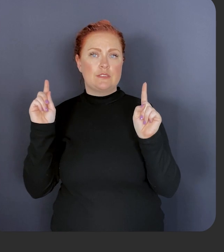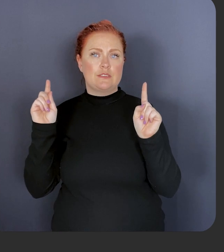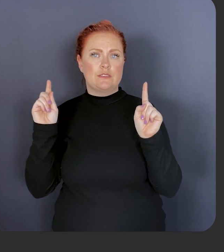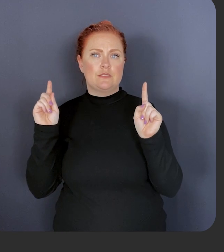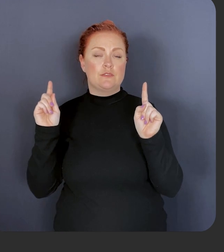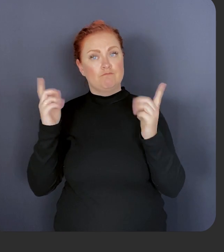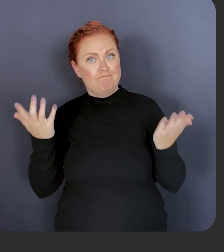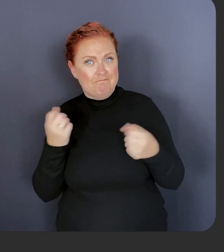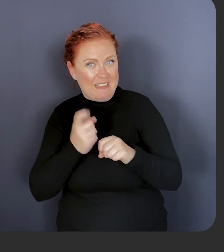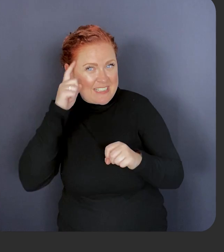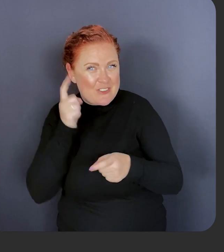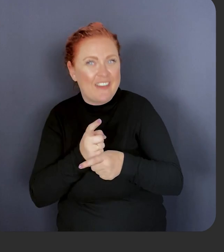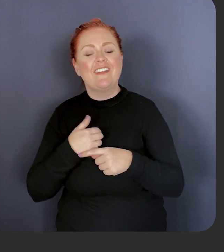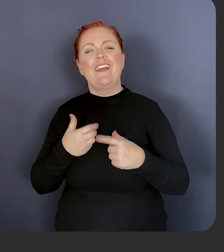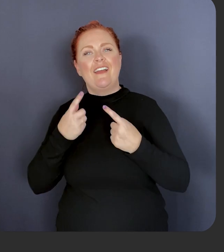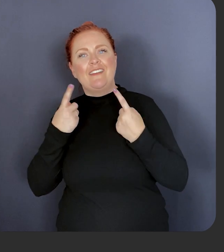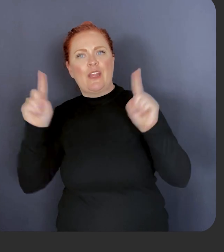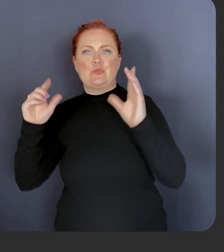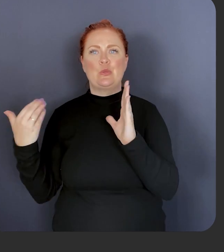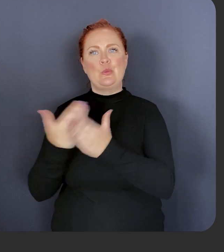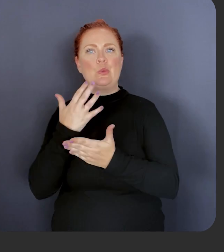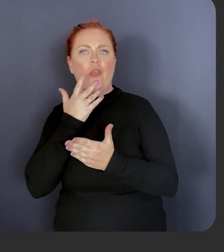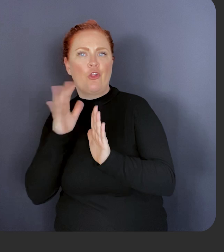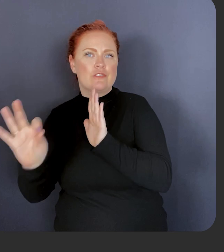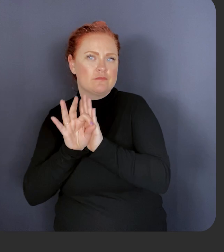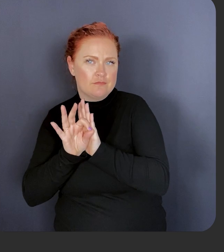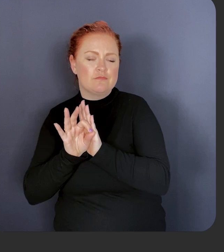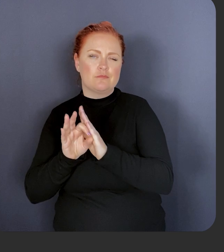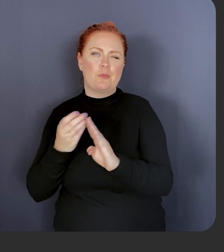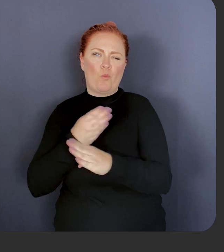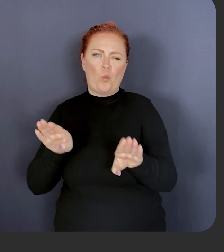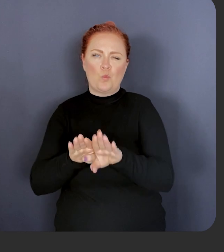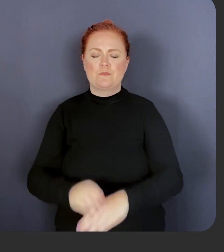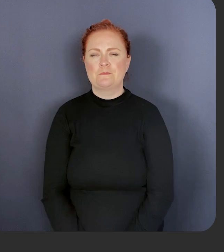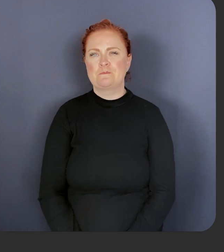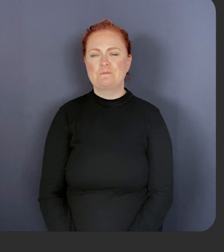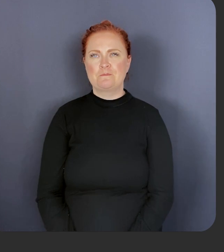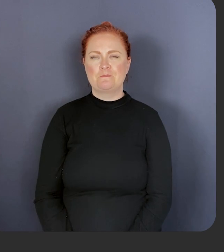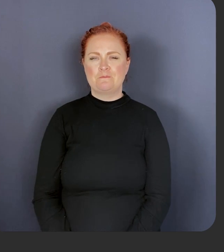sensible thing-- that the new color has been selected, so before I close.